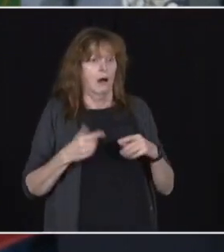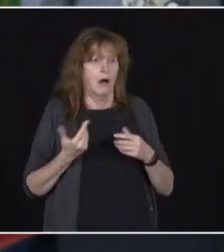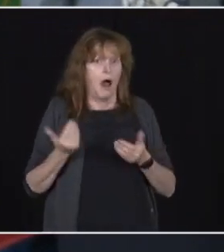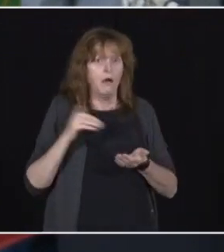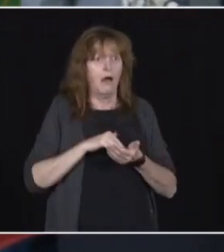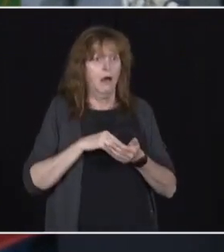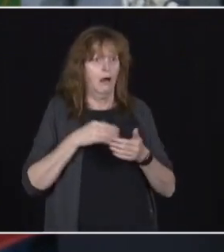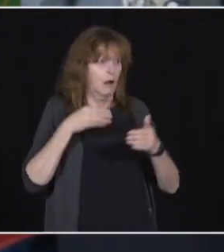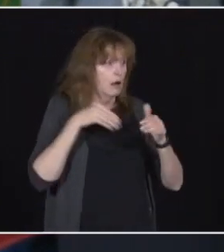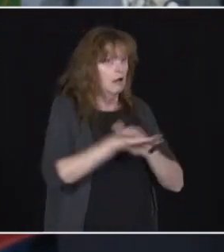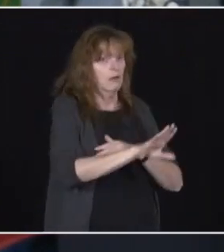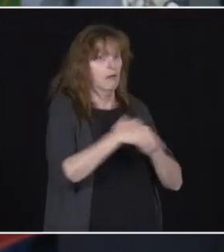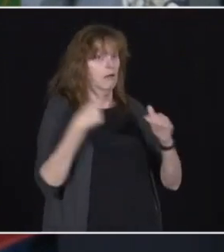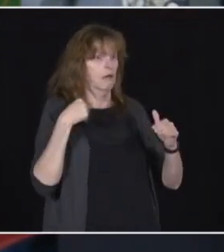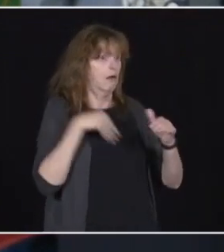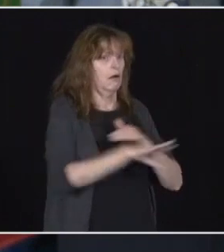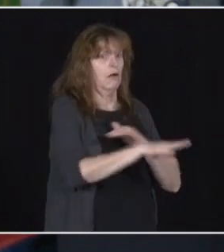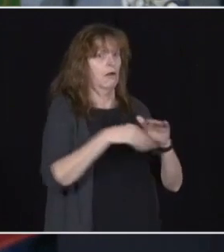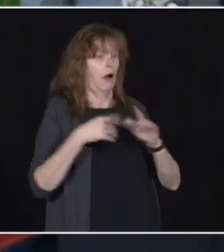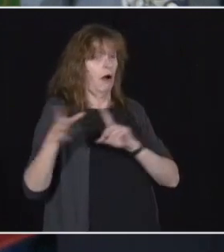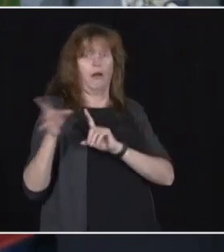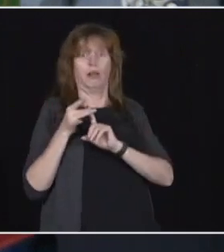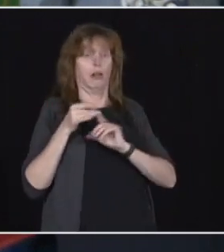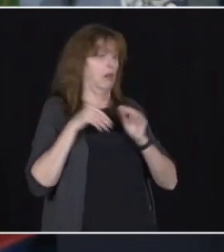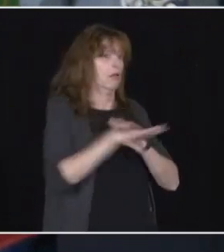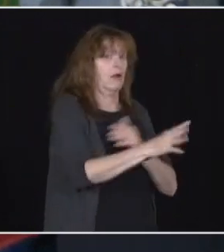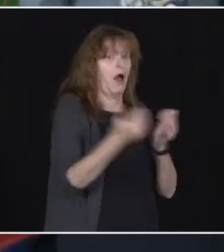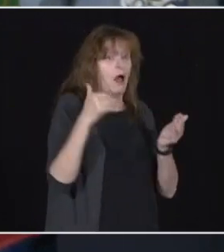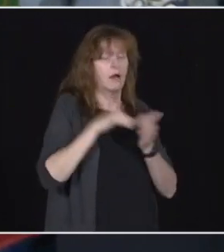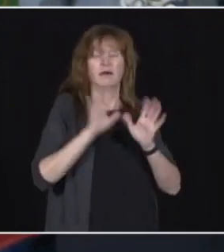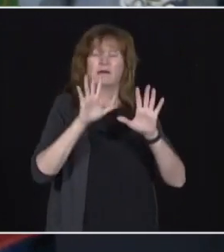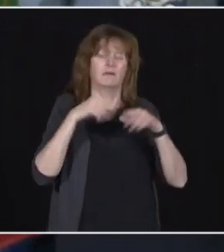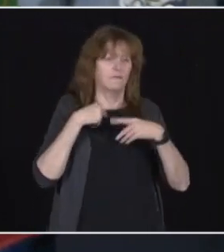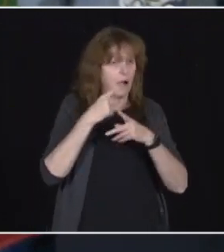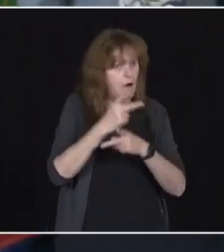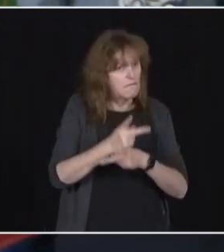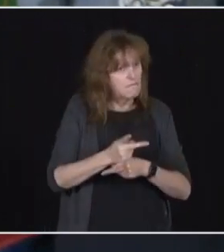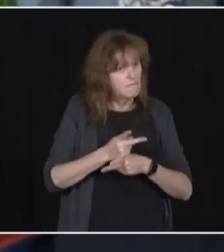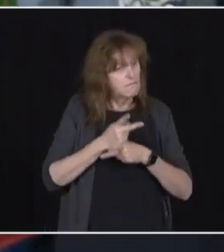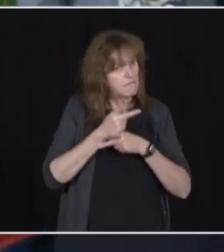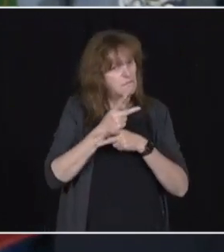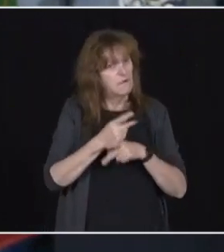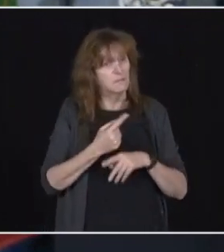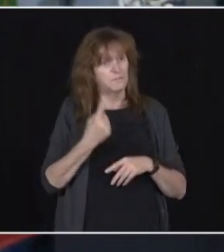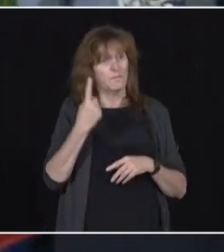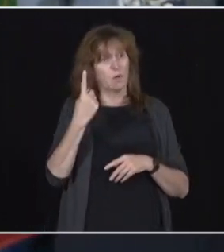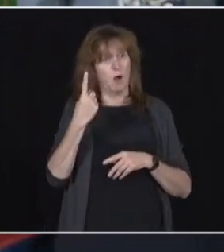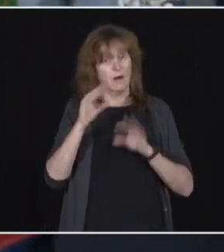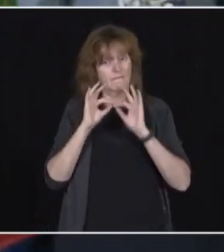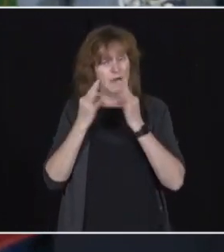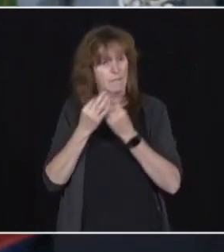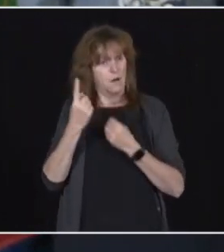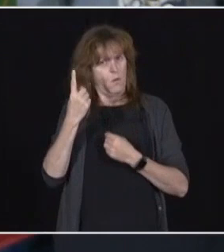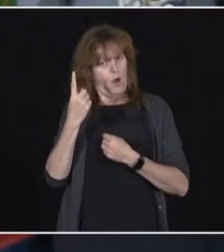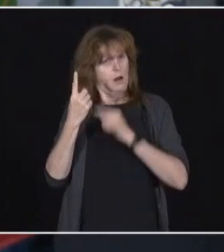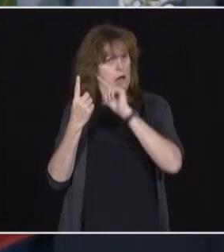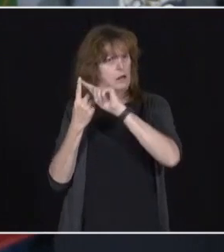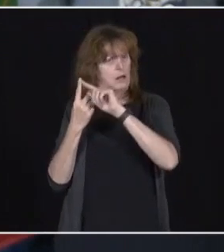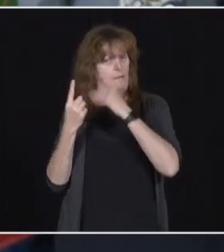getting our arms around us. And they are doing a good job, but we can just not have a flareup with people coming and coming out.